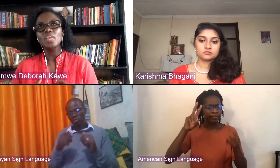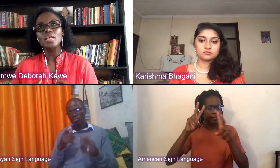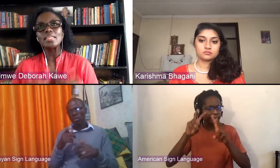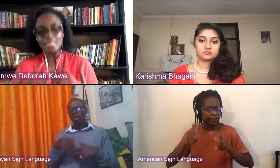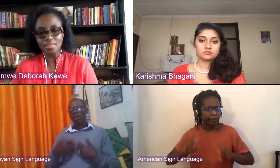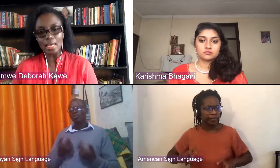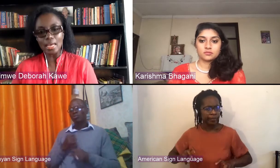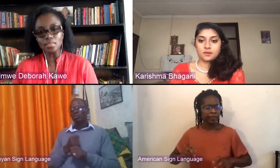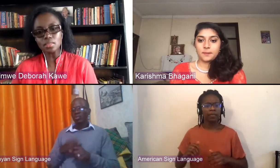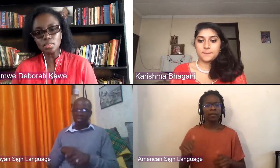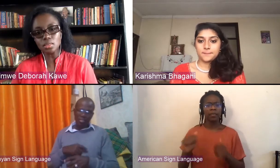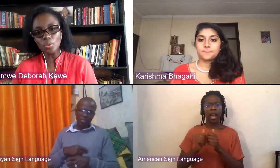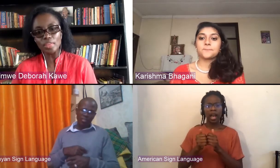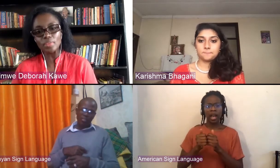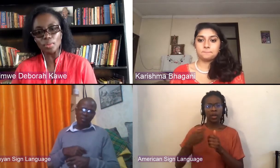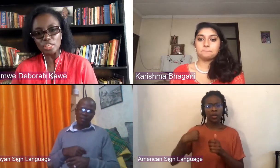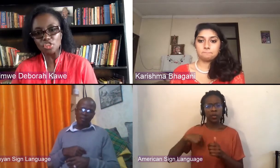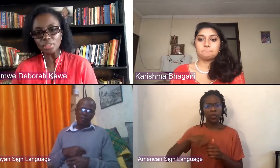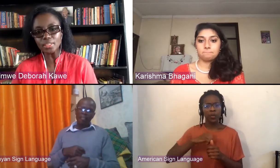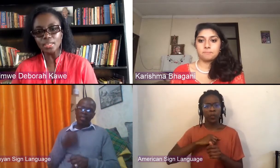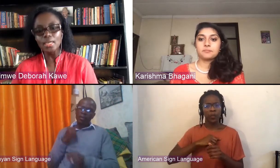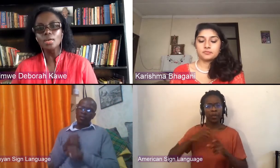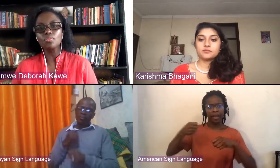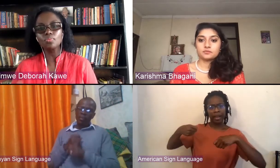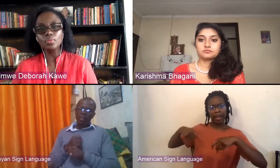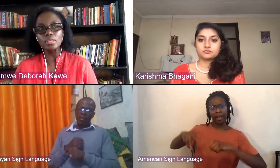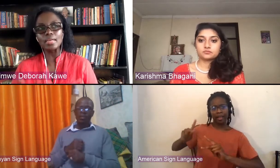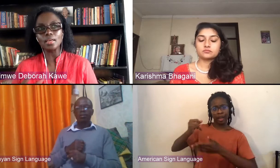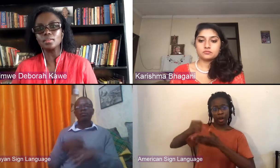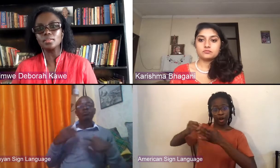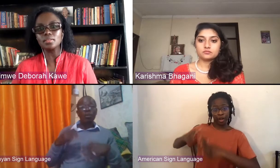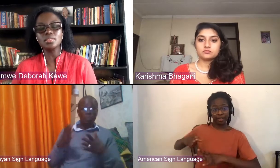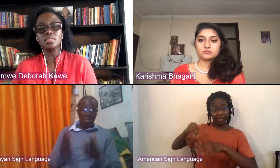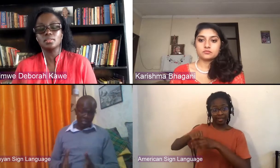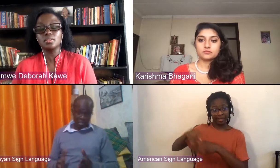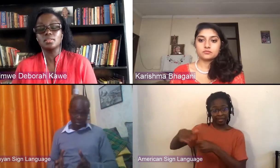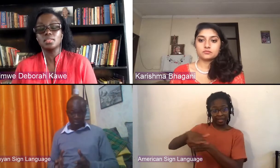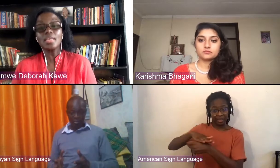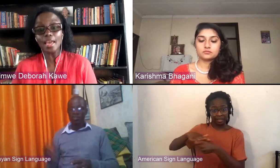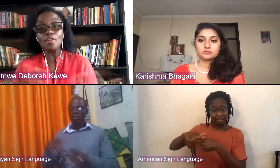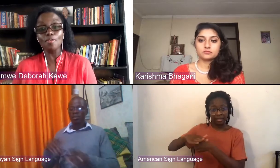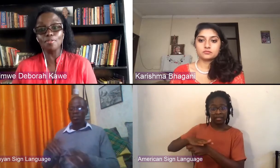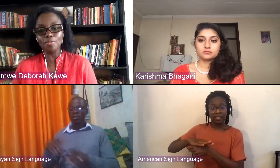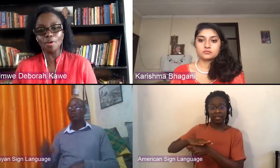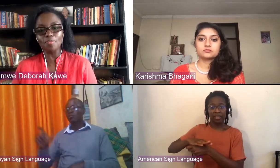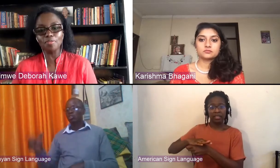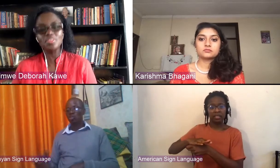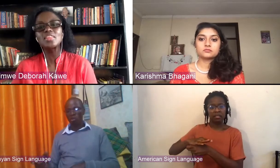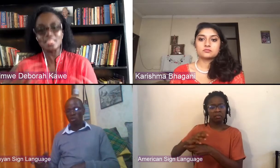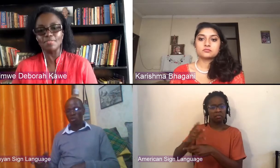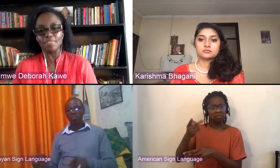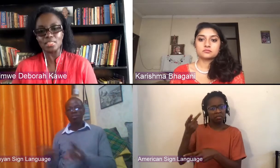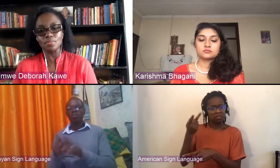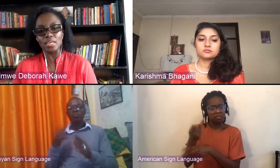let the artists within the region like take care of this investment